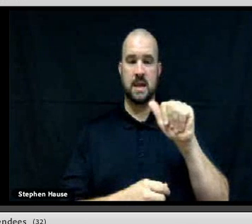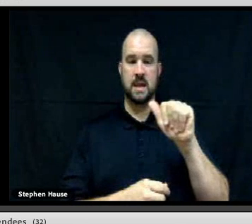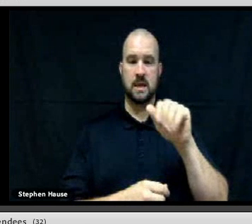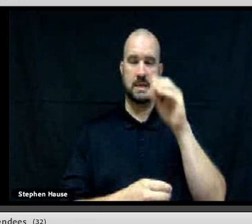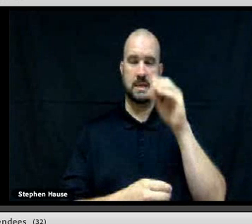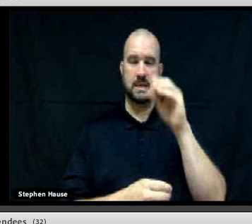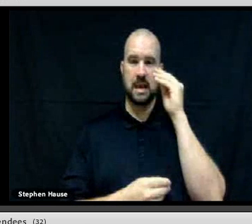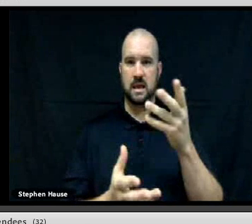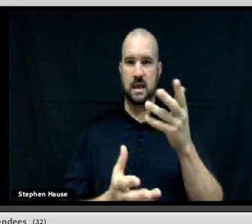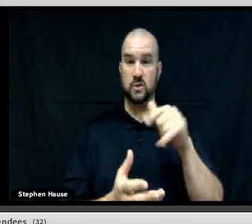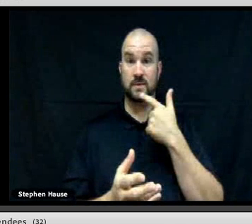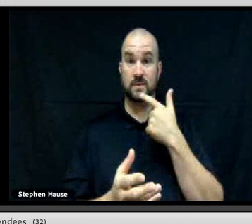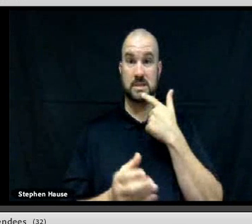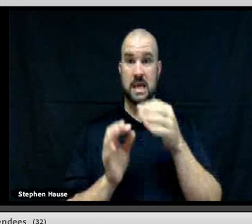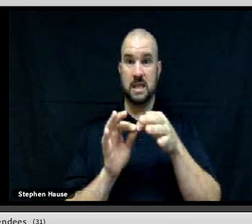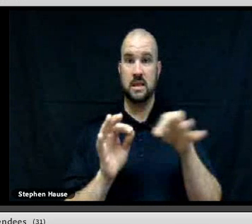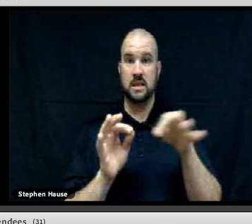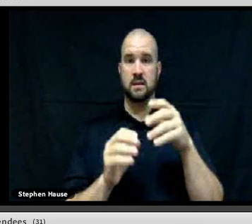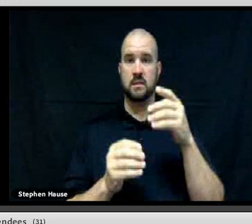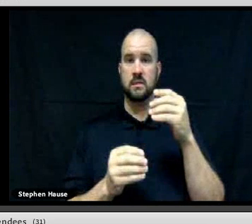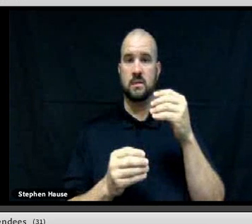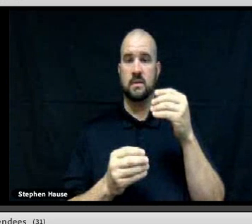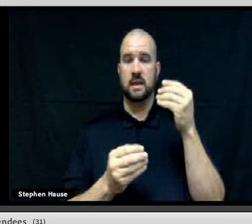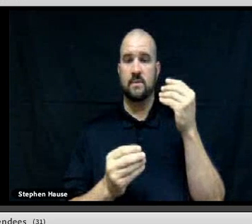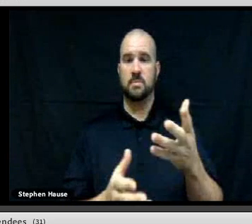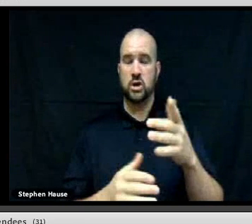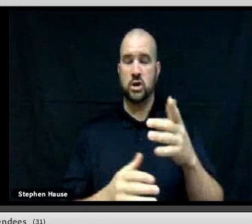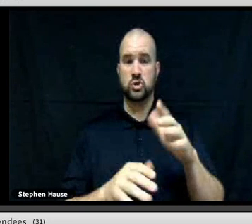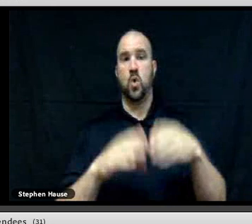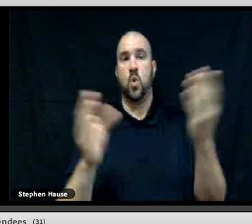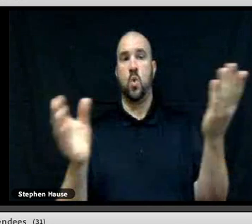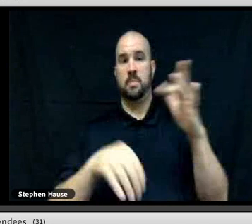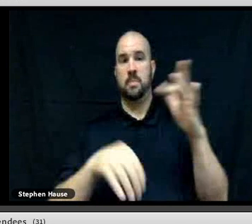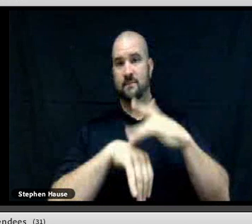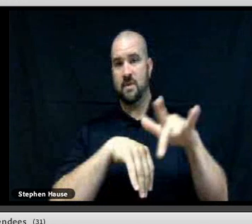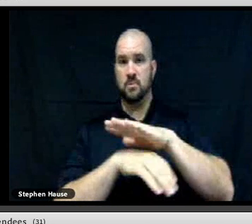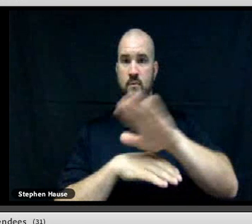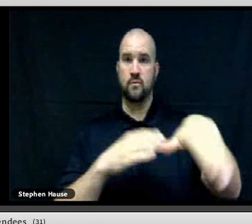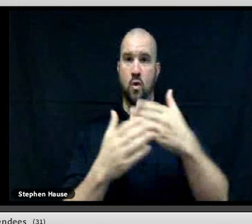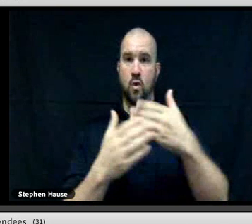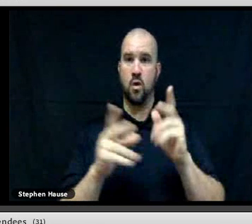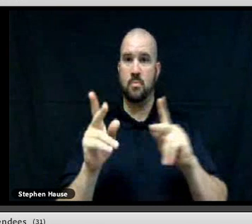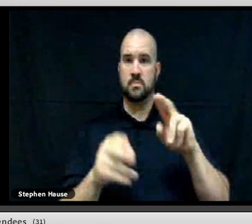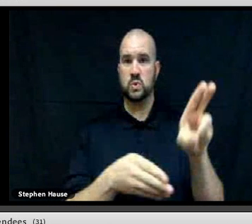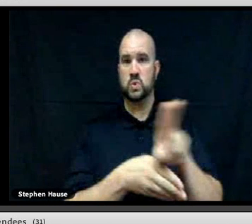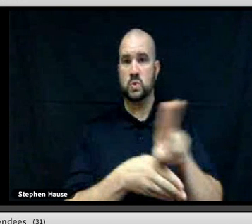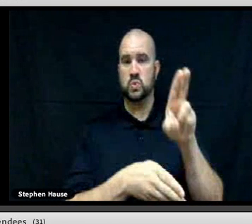for all to use publicly, isn't that kind of a sticky widget?